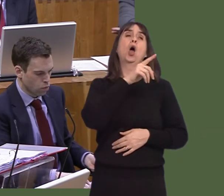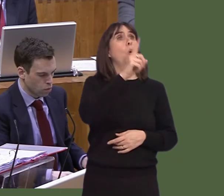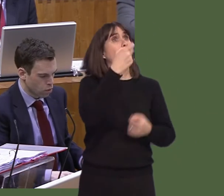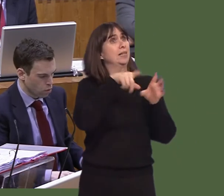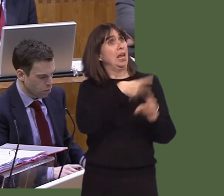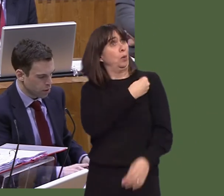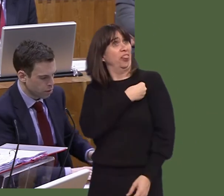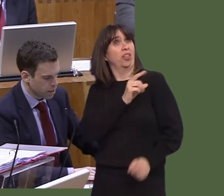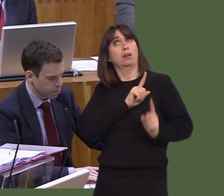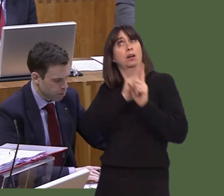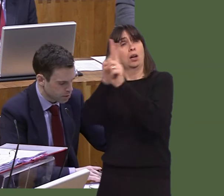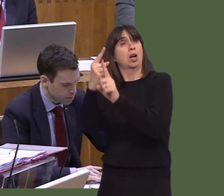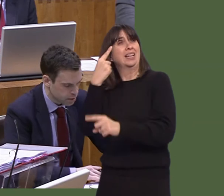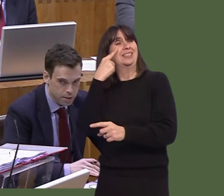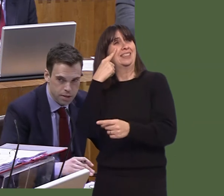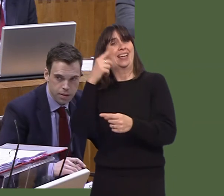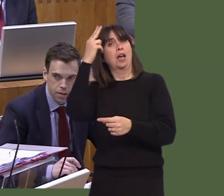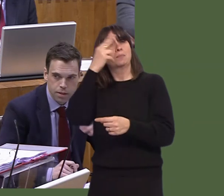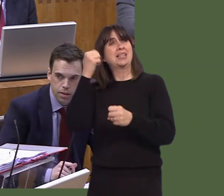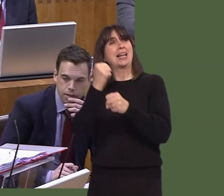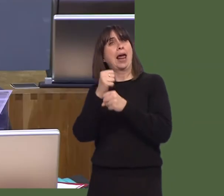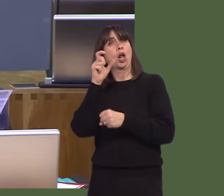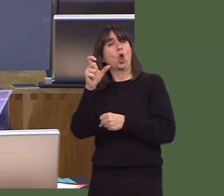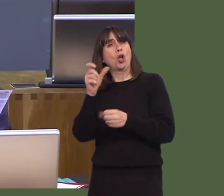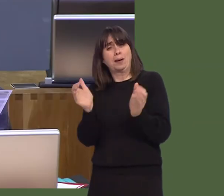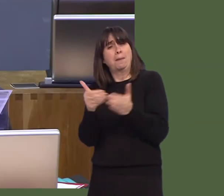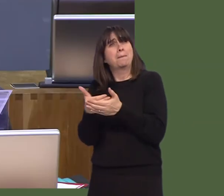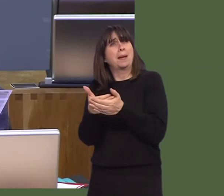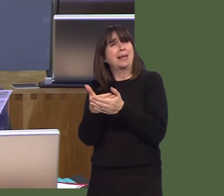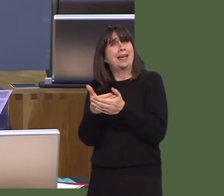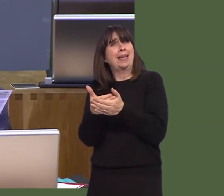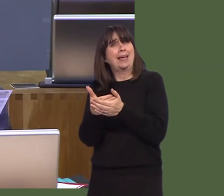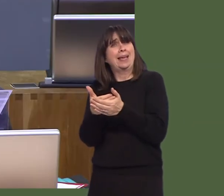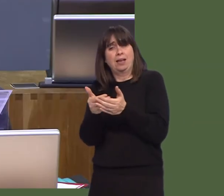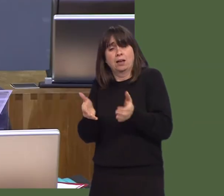and buy beef more cheaply elsewhere, or, if we preferred tariffs, to buy that beef from Welsh and UK farmers instead?